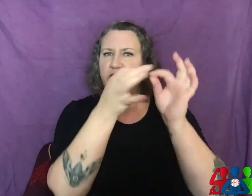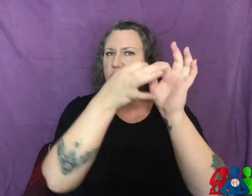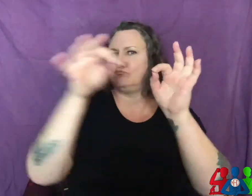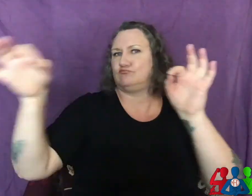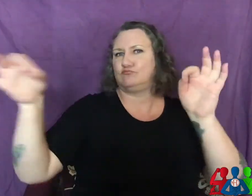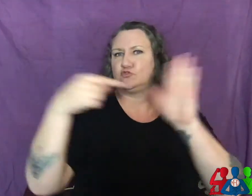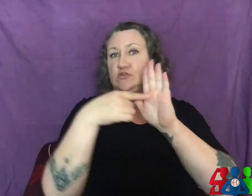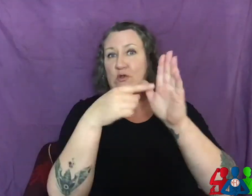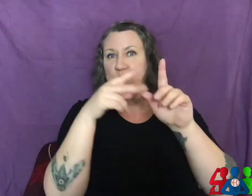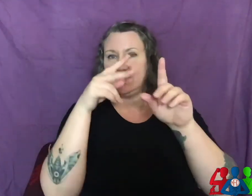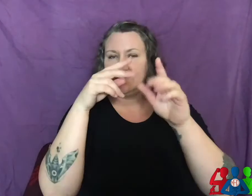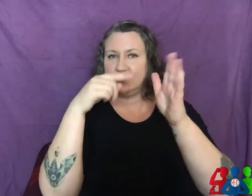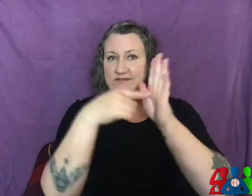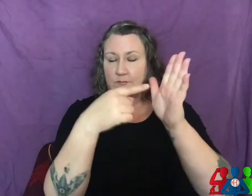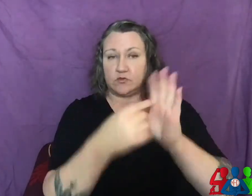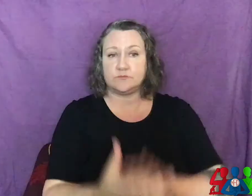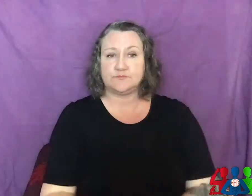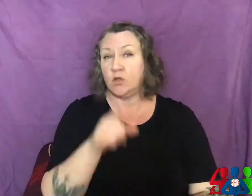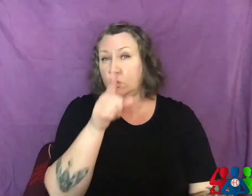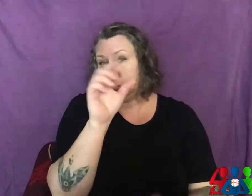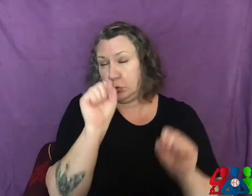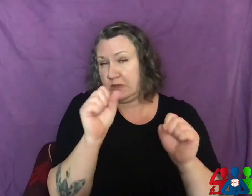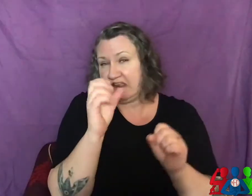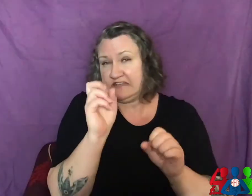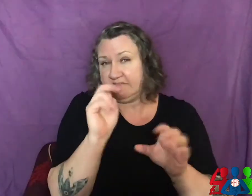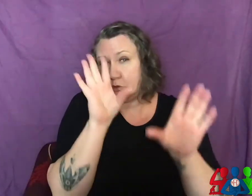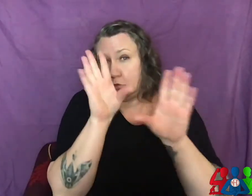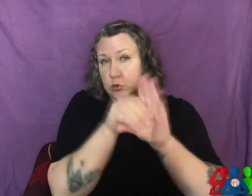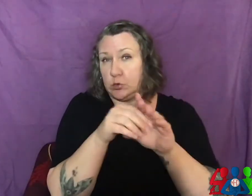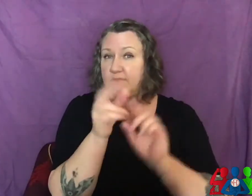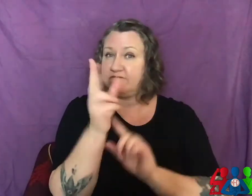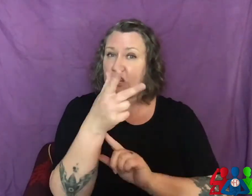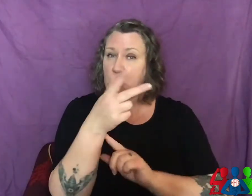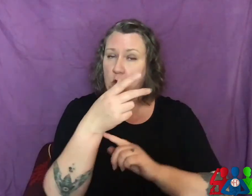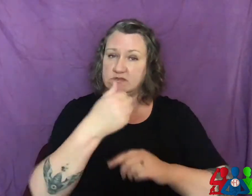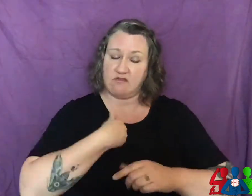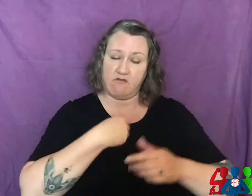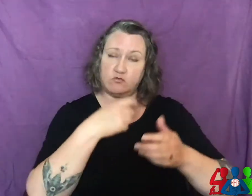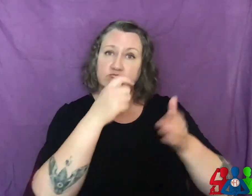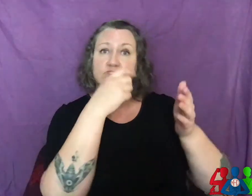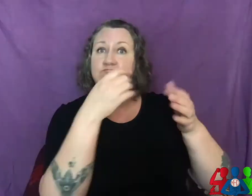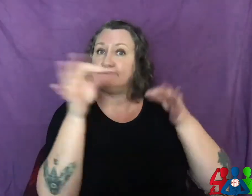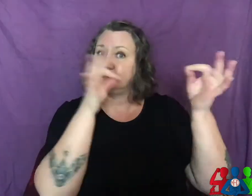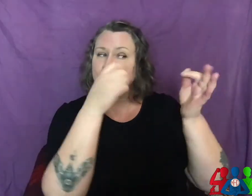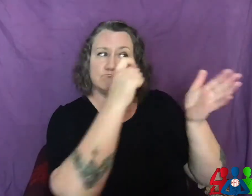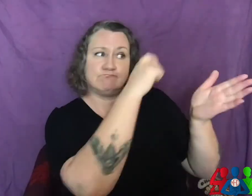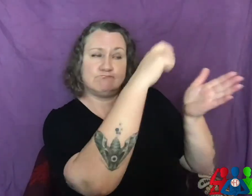the color of the font to show that these are examples that you're offering. You may even